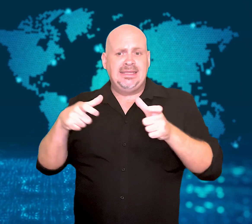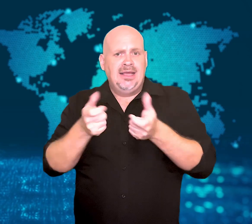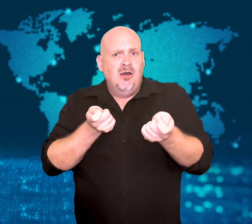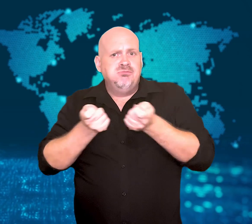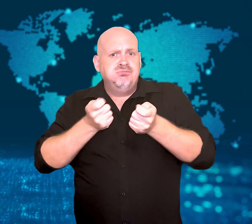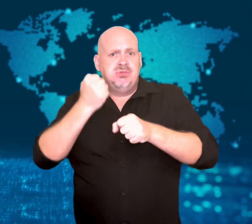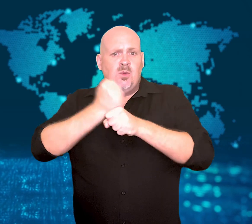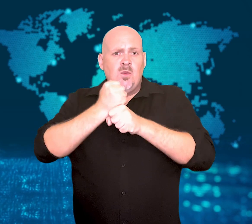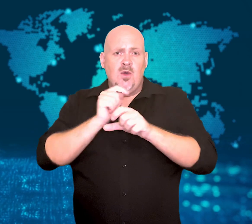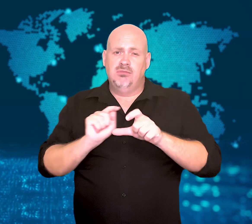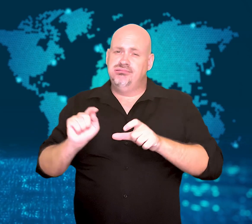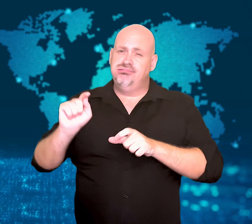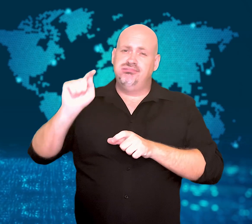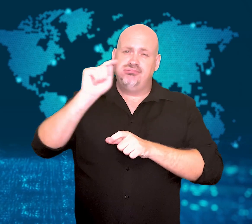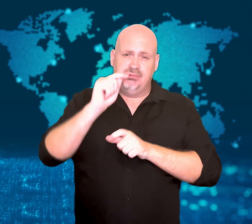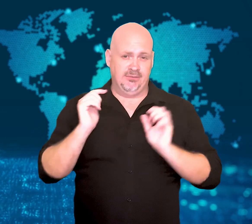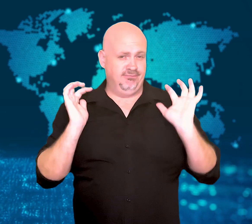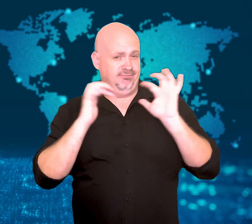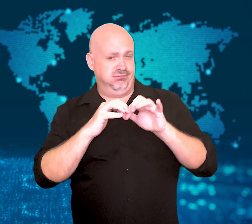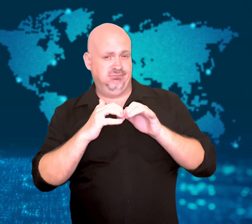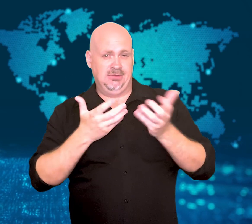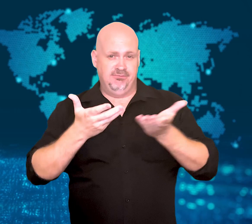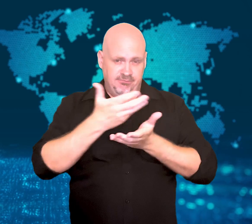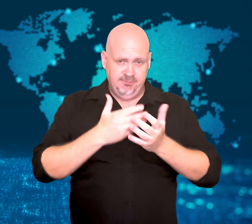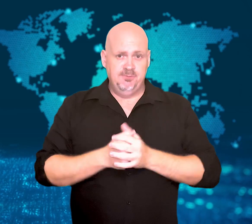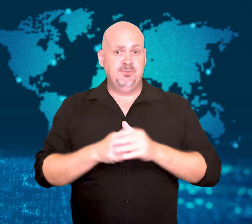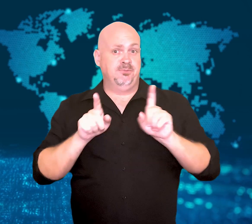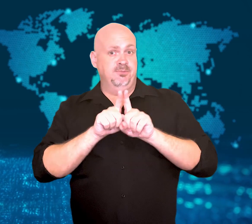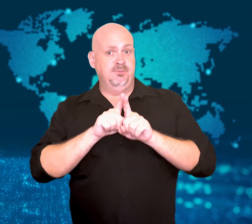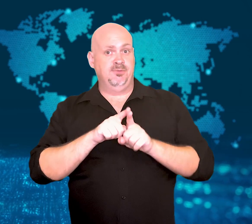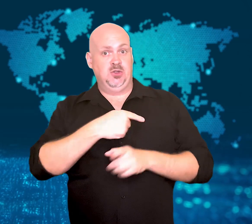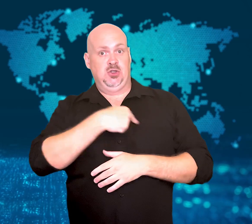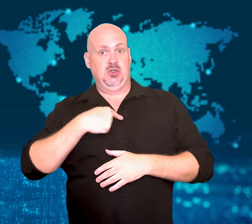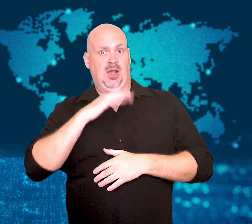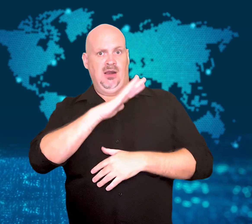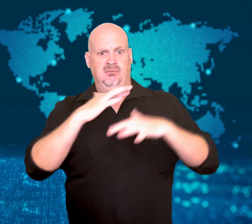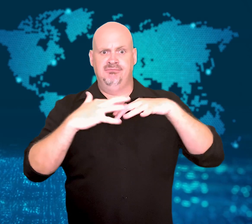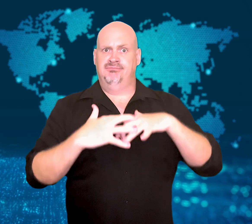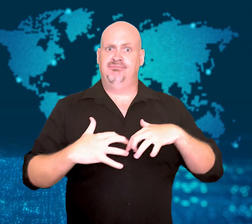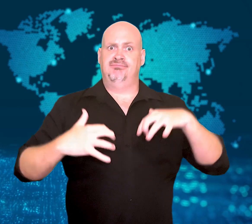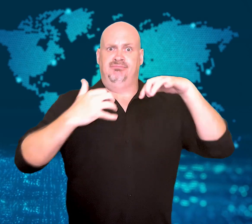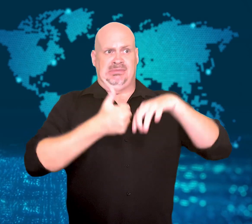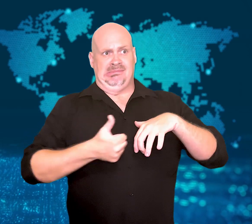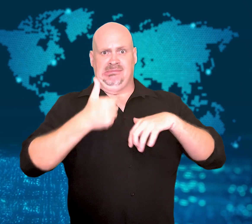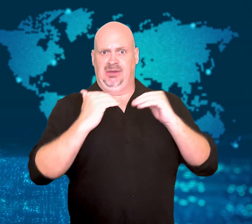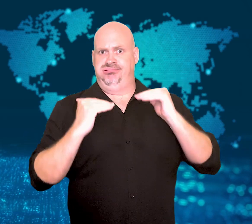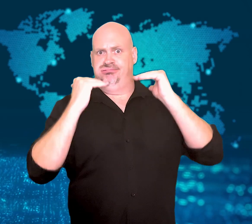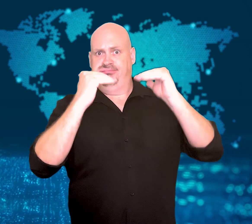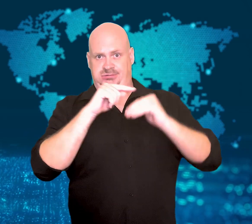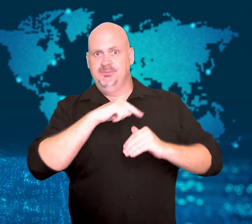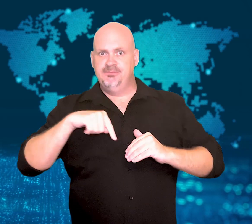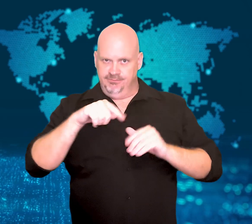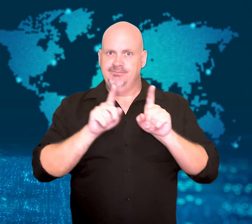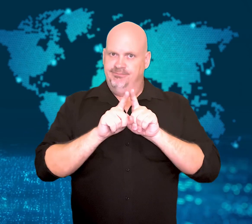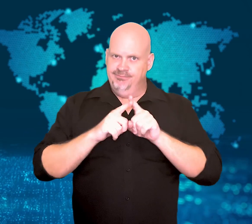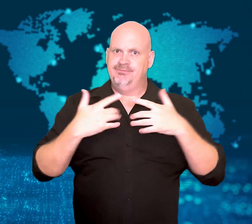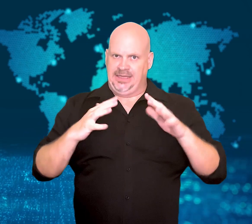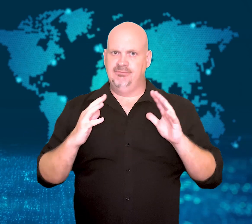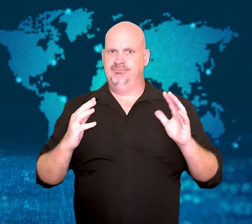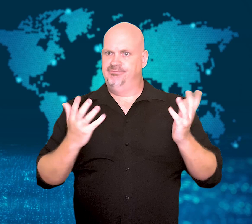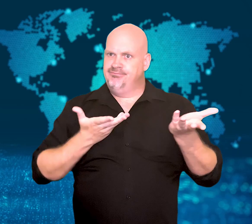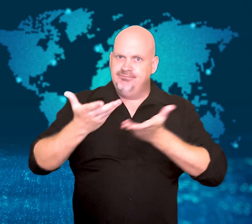The video teleconference was attended by officials across provincial,